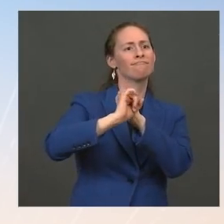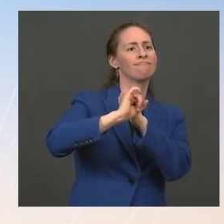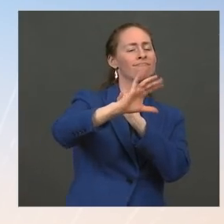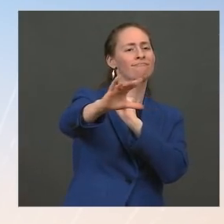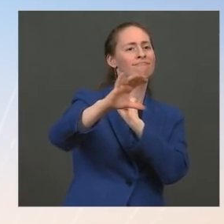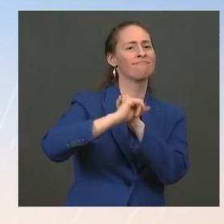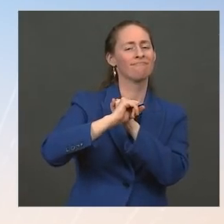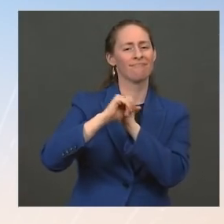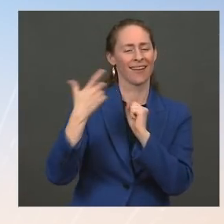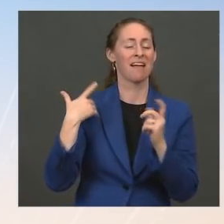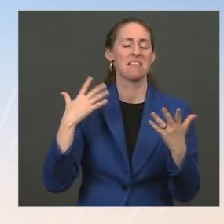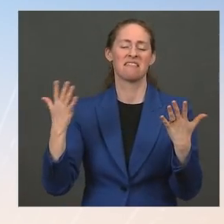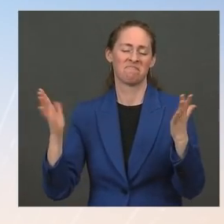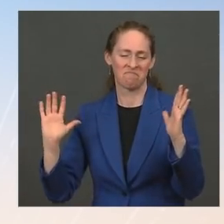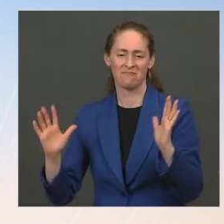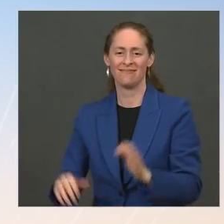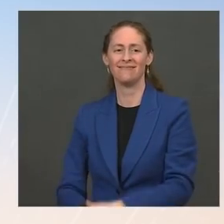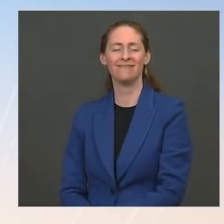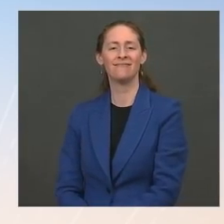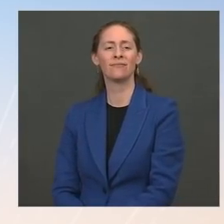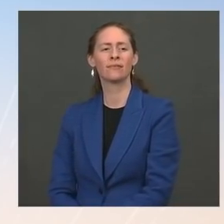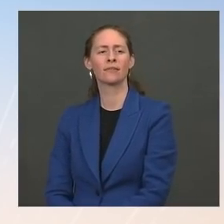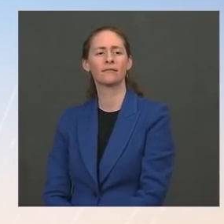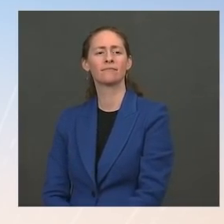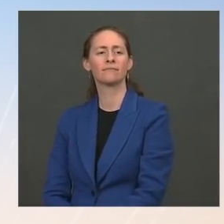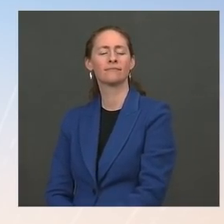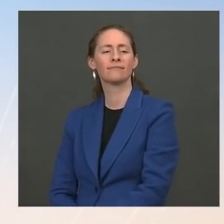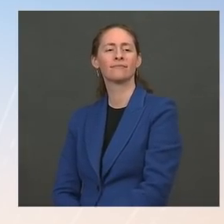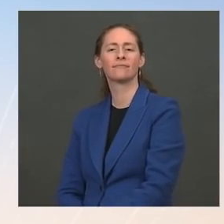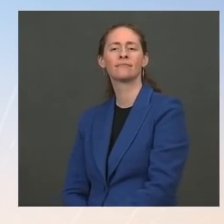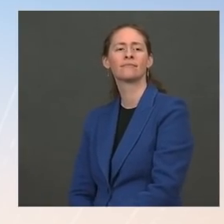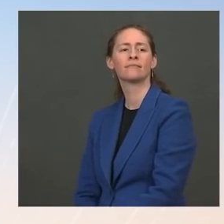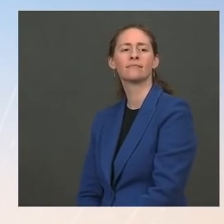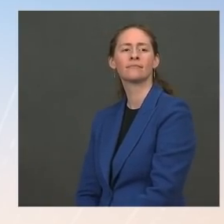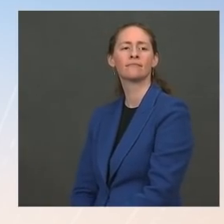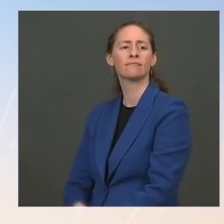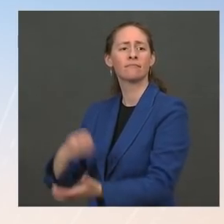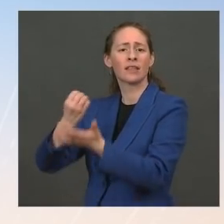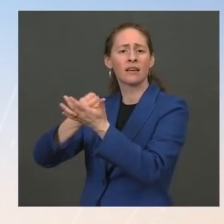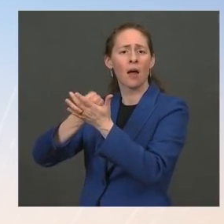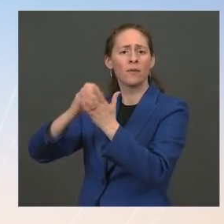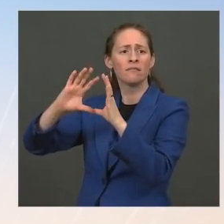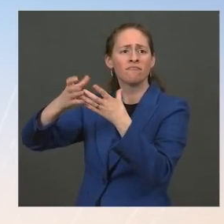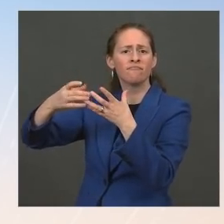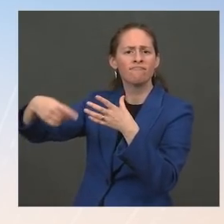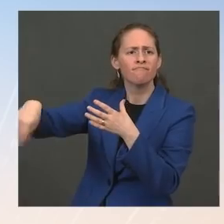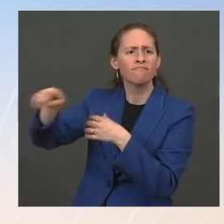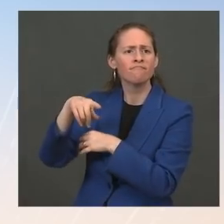Does the economic team have any projections for what the new variant might do for growth, for inflation, for the job market?